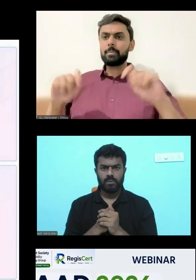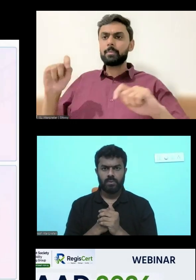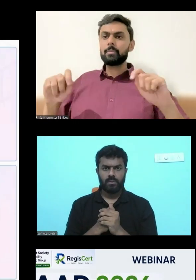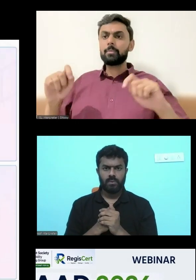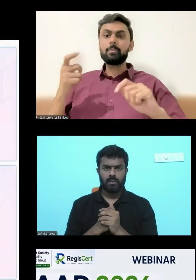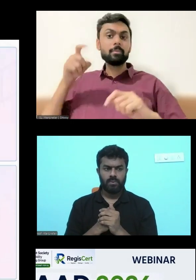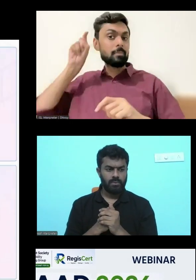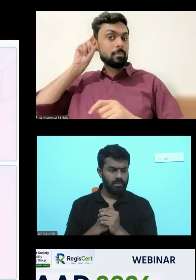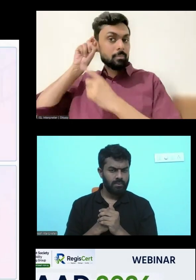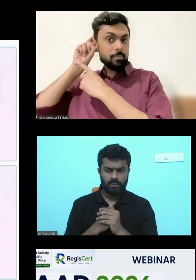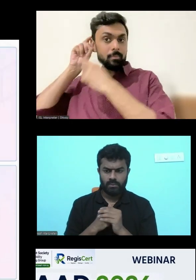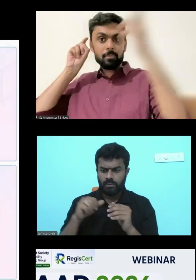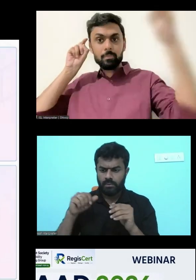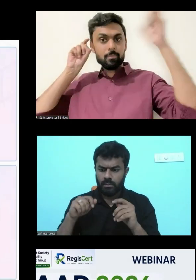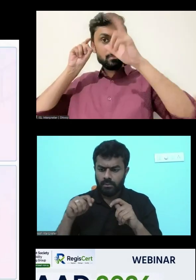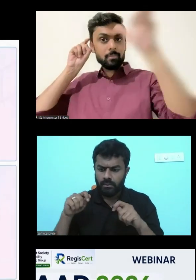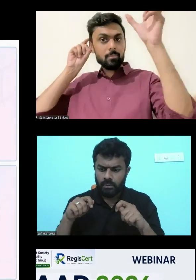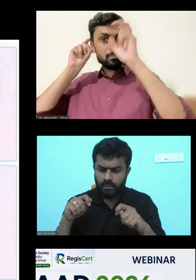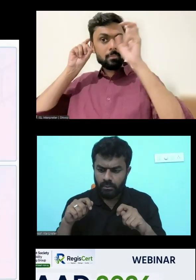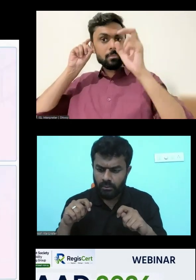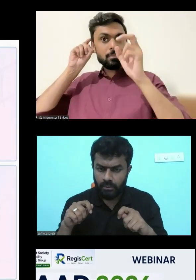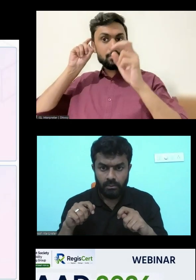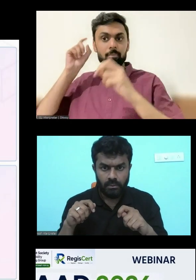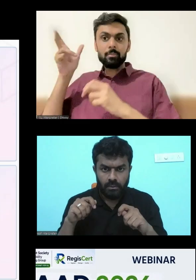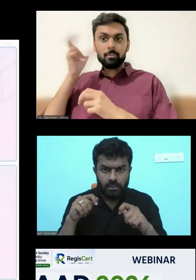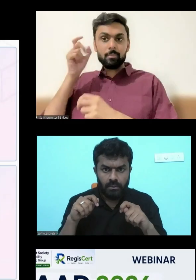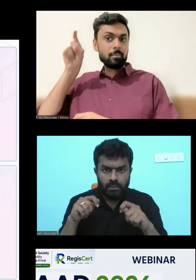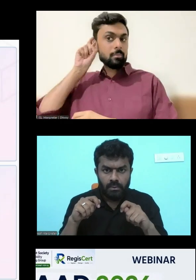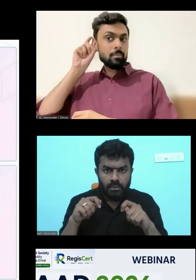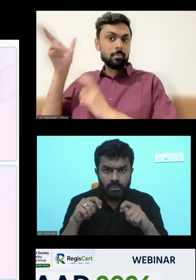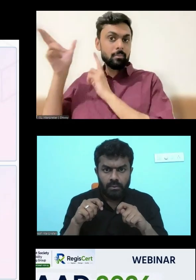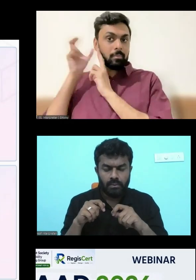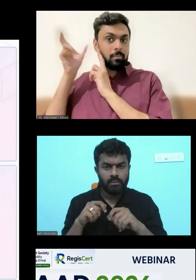eliminates the background noise in the classroom for the learners.